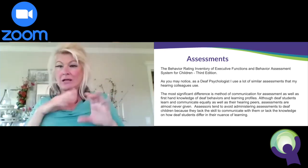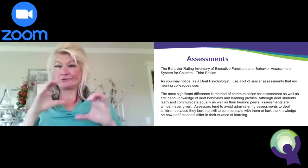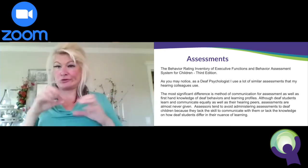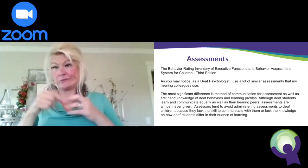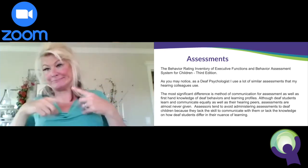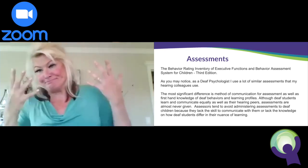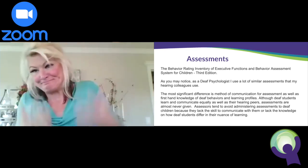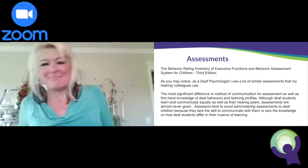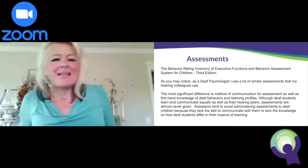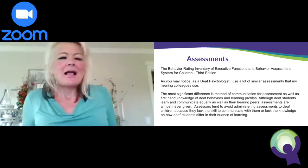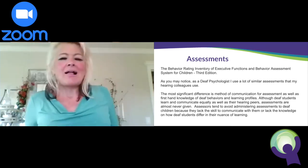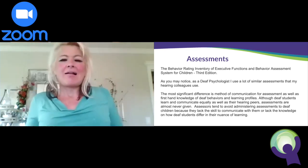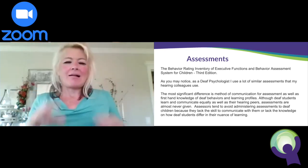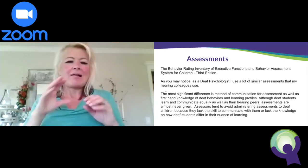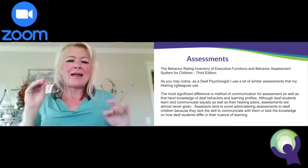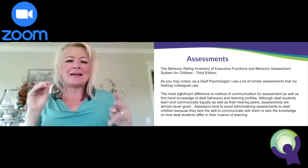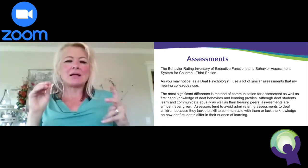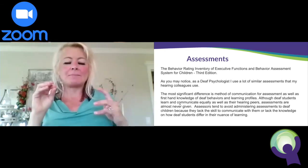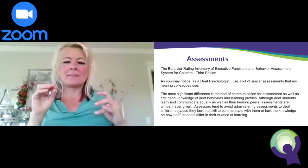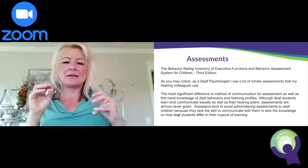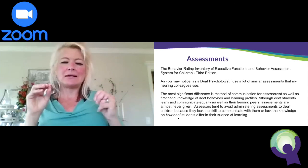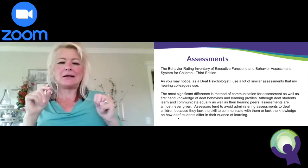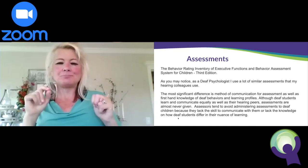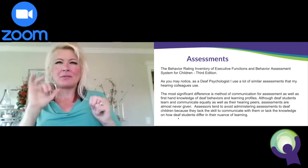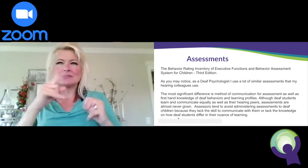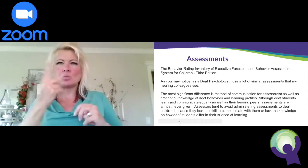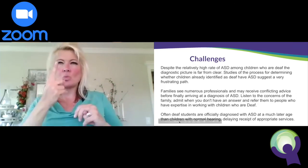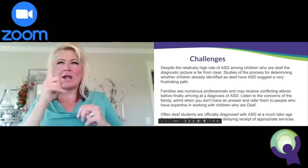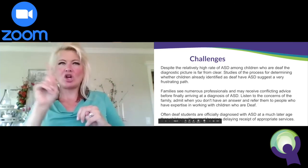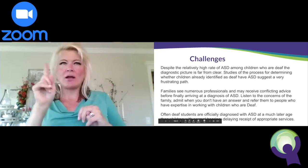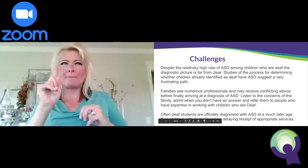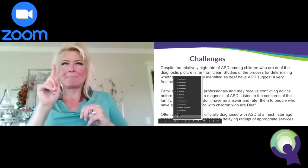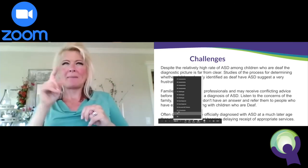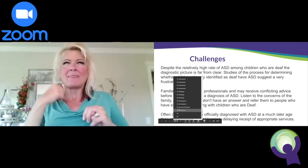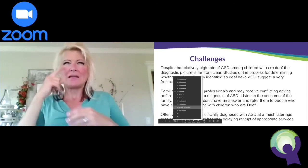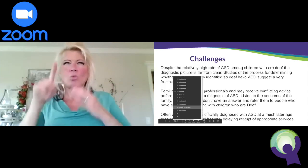Something that may be appropriate for a hearing child